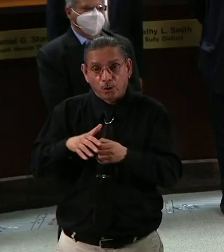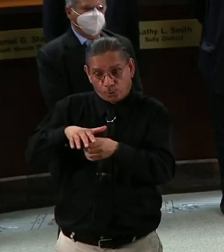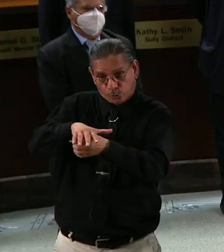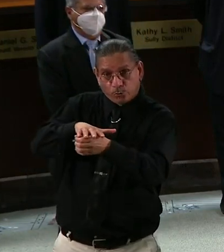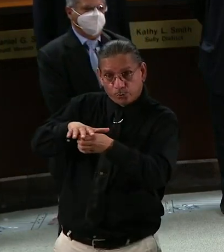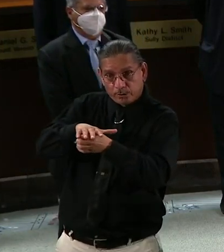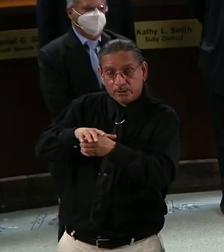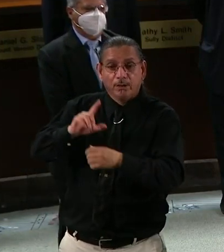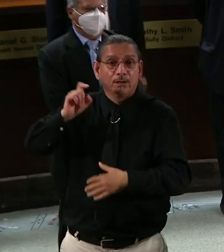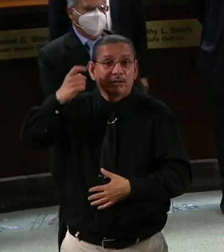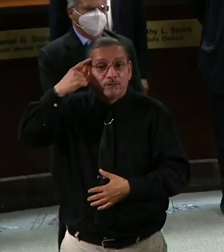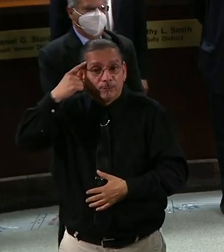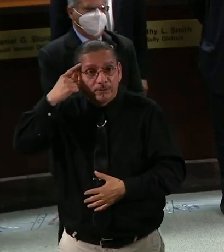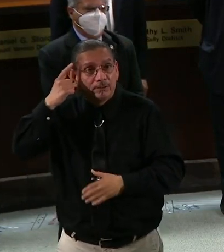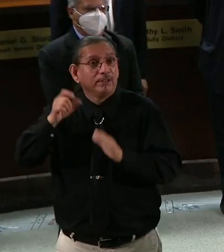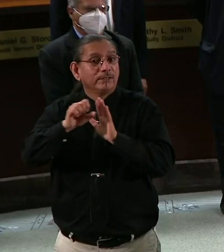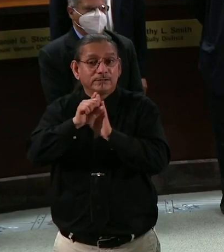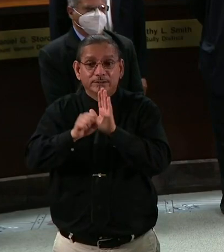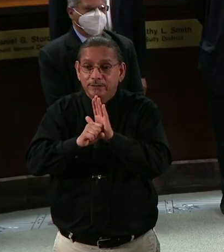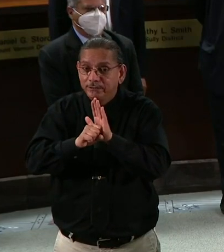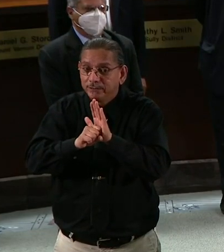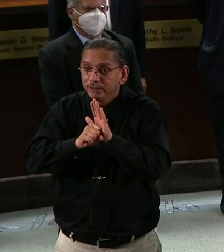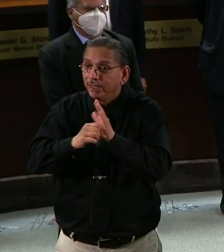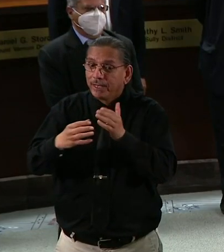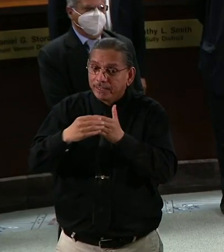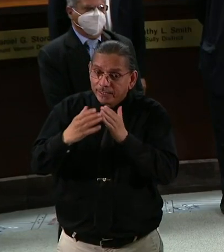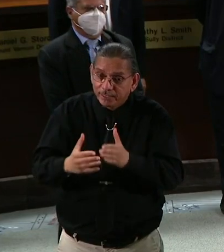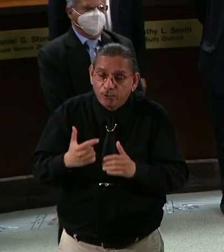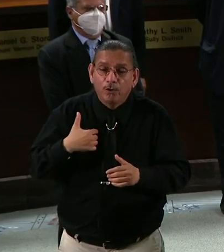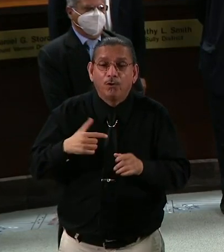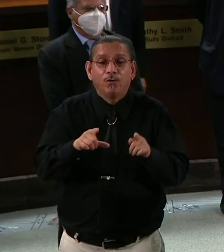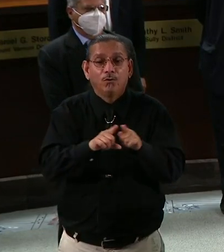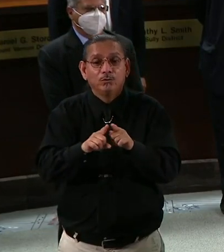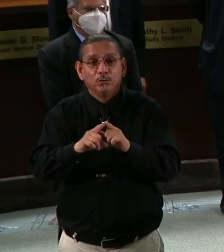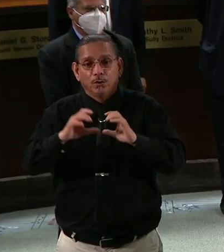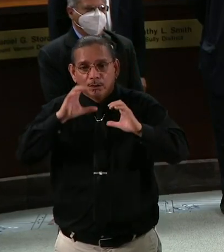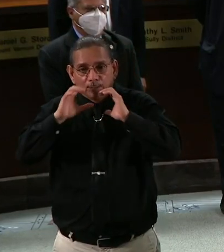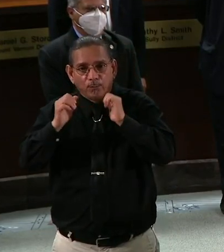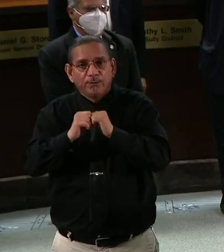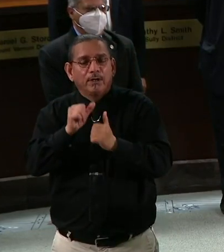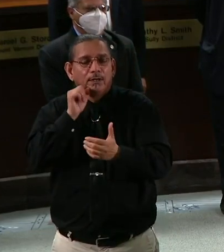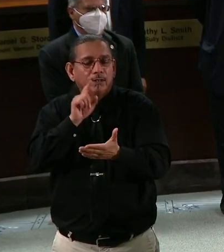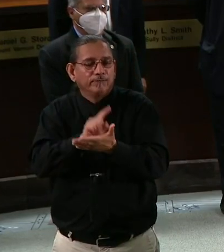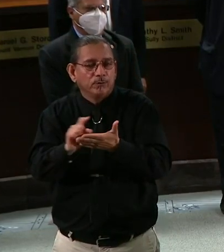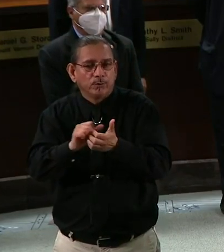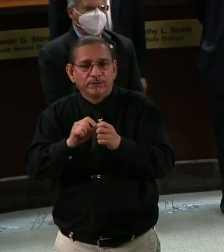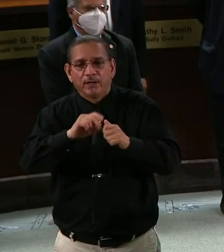WITH ME TODAY LOCAL LEADERS STATE LEADERS WE ALSO